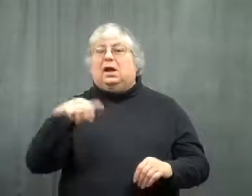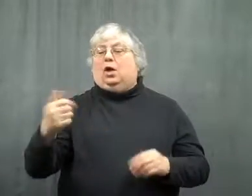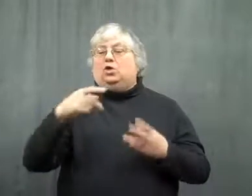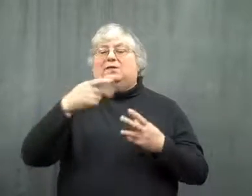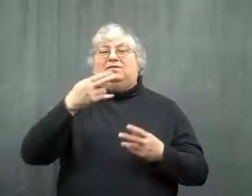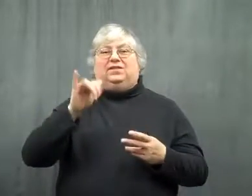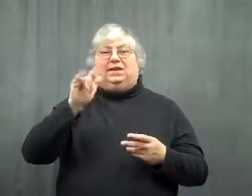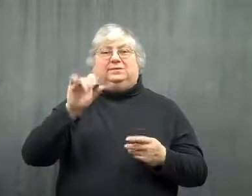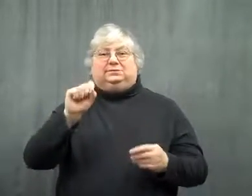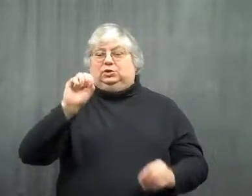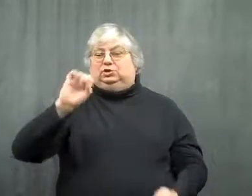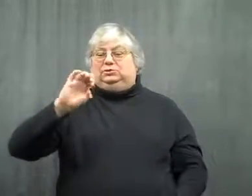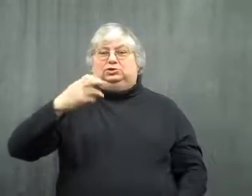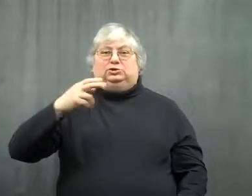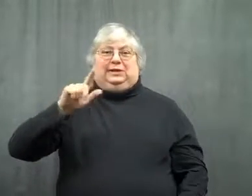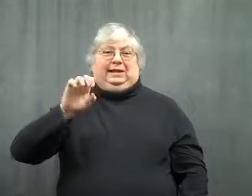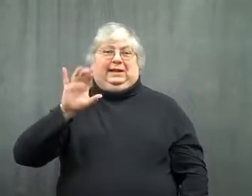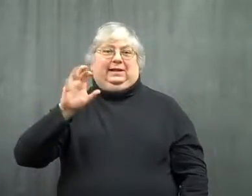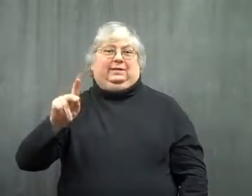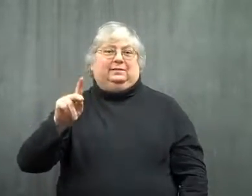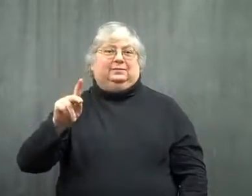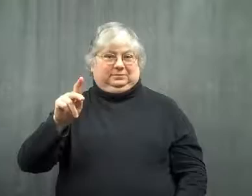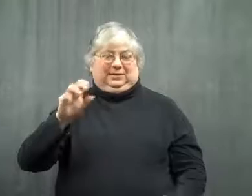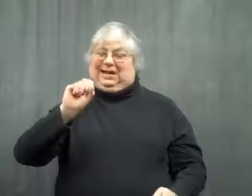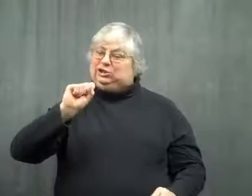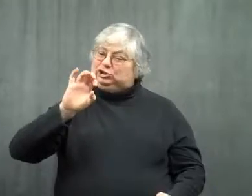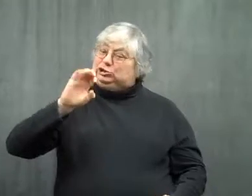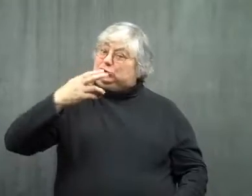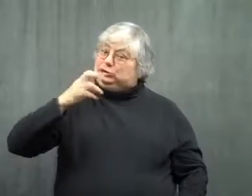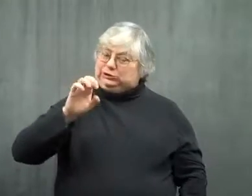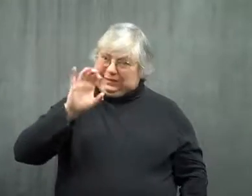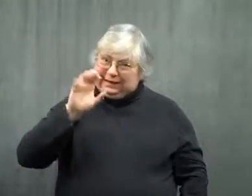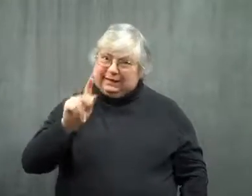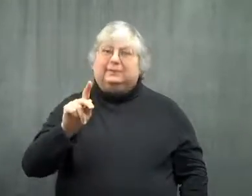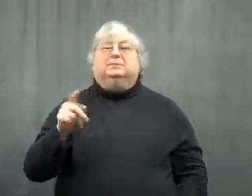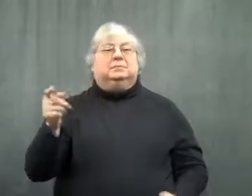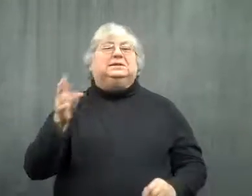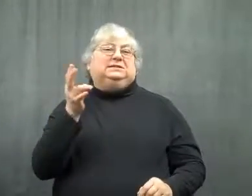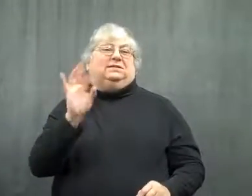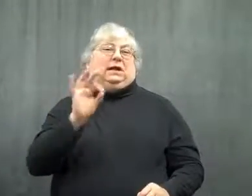and Phyllis Schleck, Scheck who was 79.